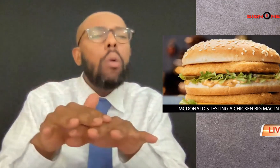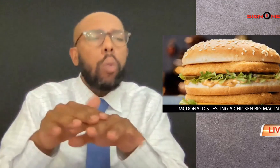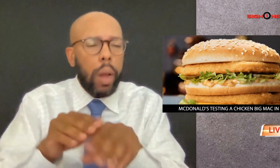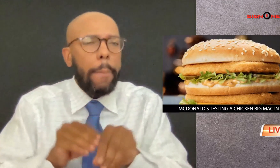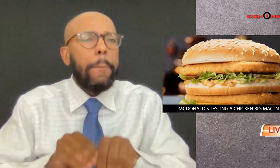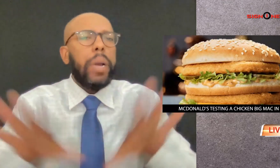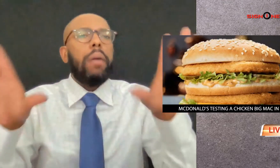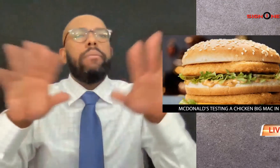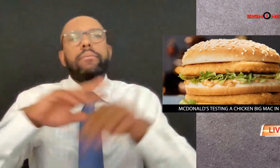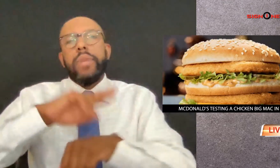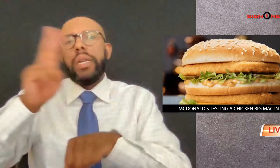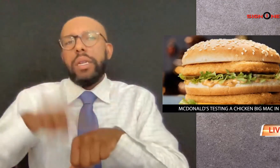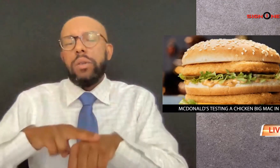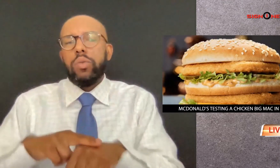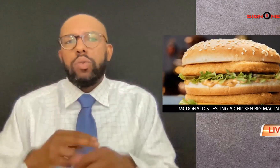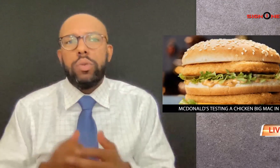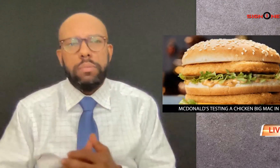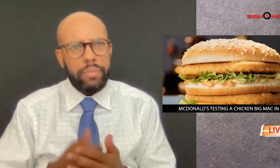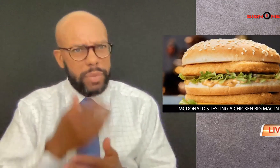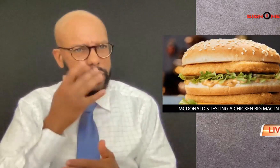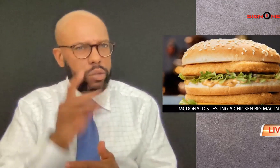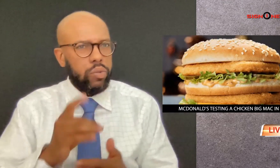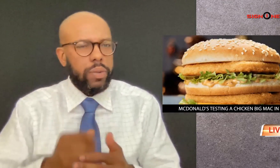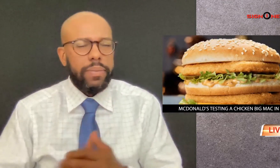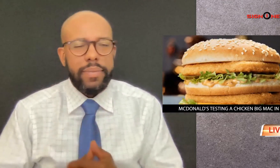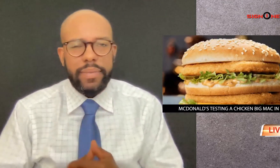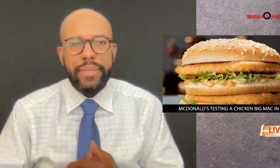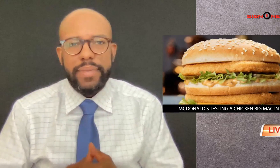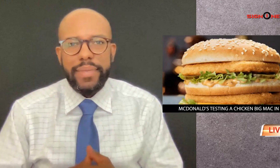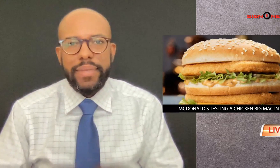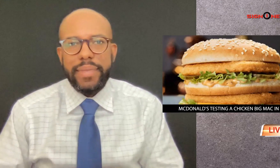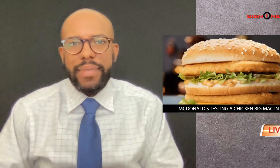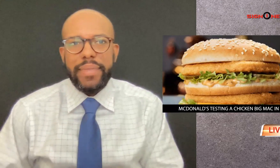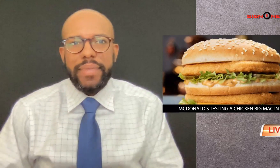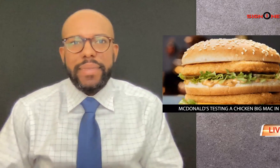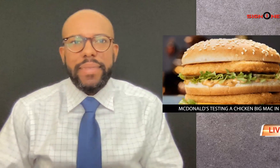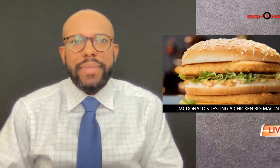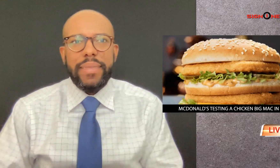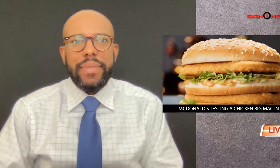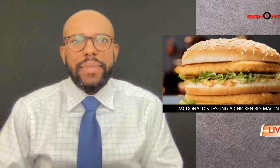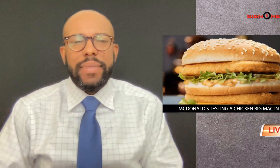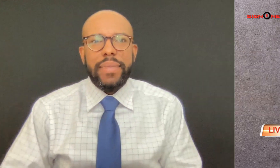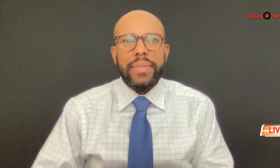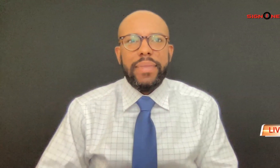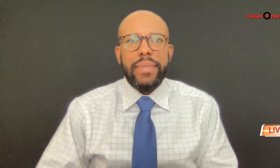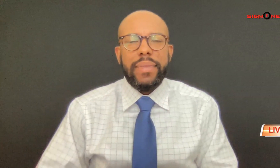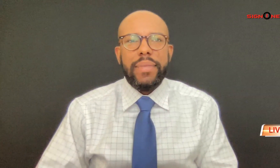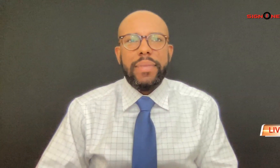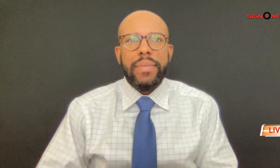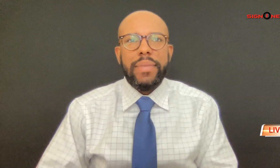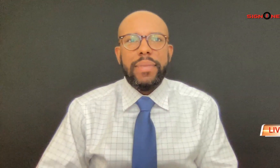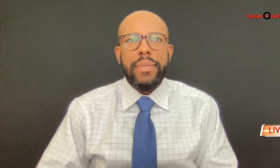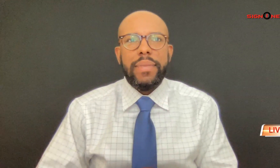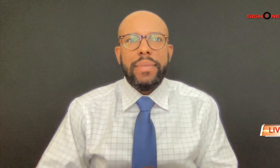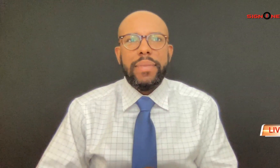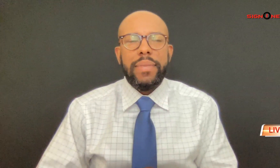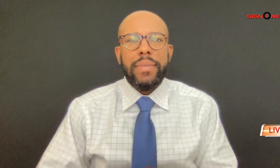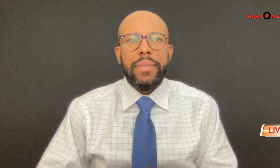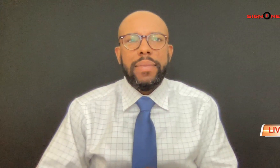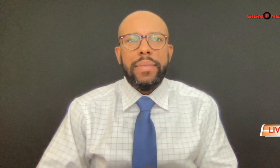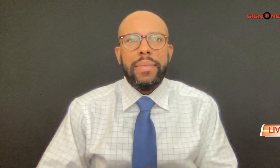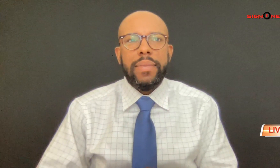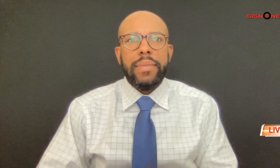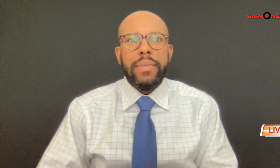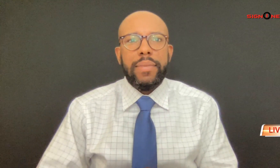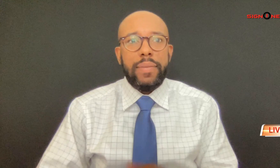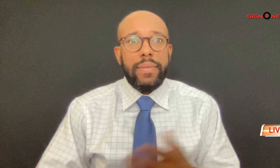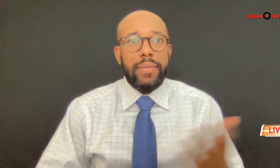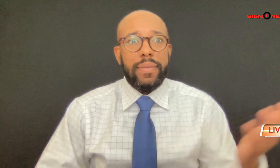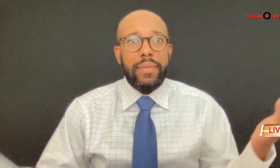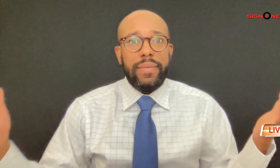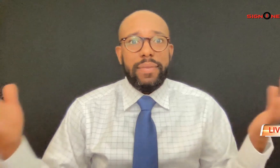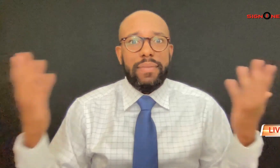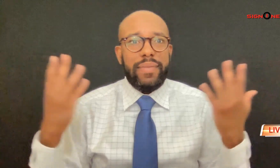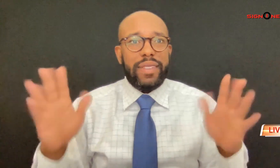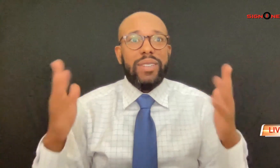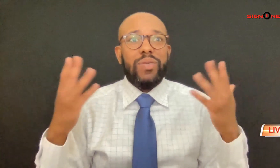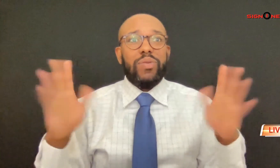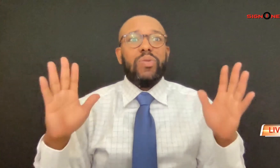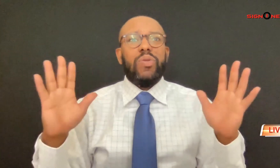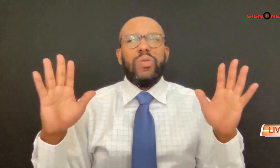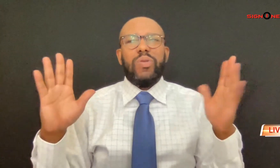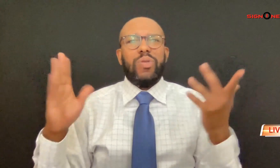sales and reviews are good, they could eventually be sold nationwide Hmmm interesting Sign1News